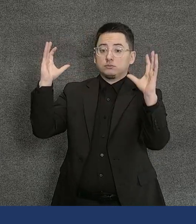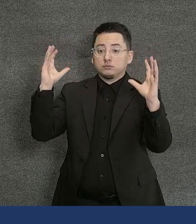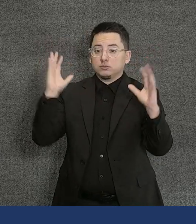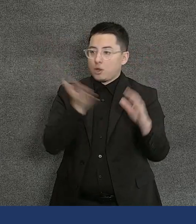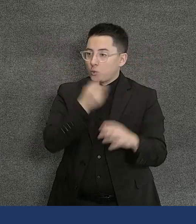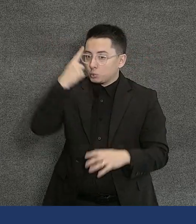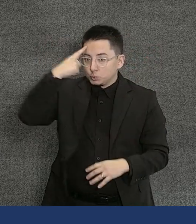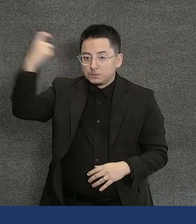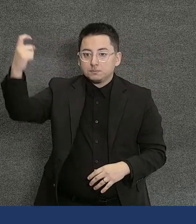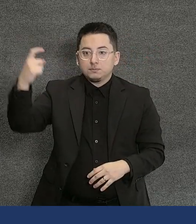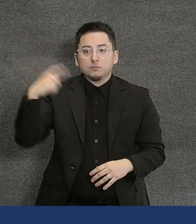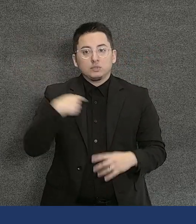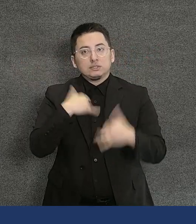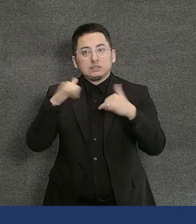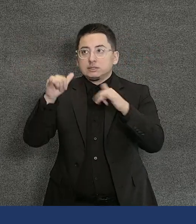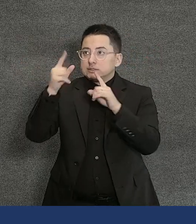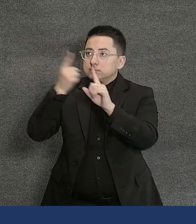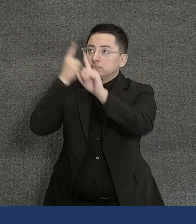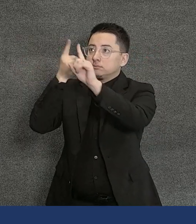Thank you very much. Thank you.